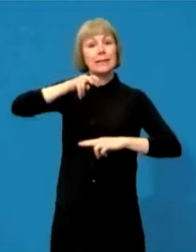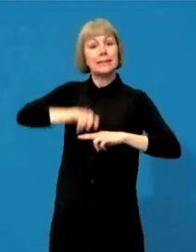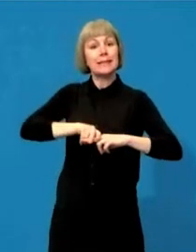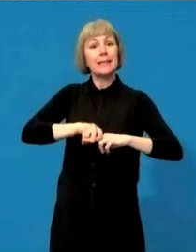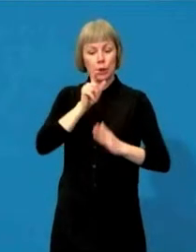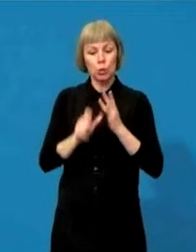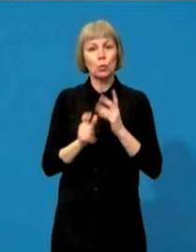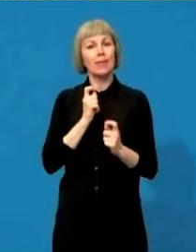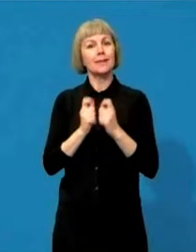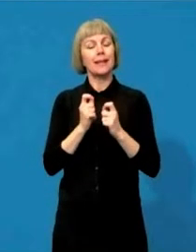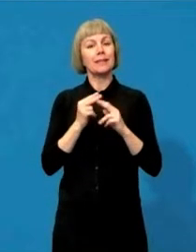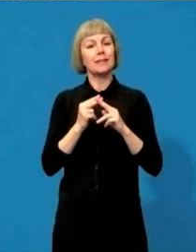able to understand those questions.